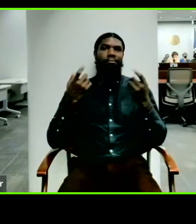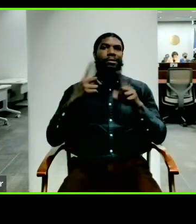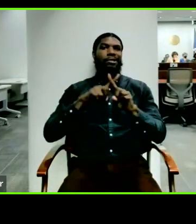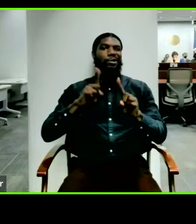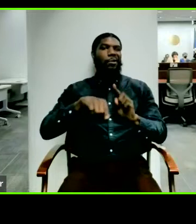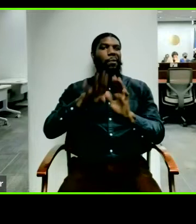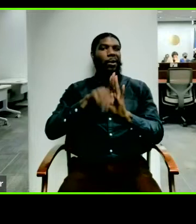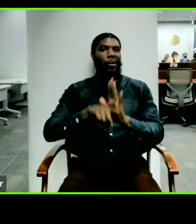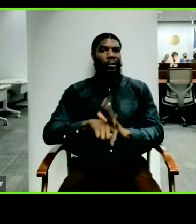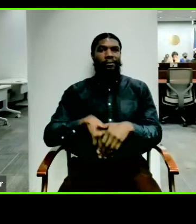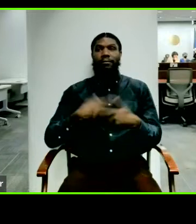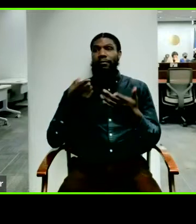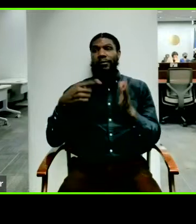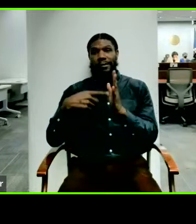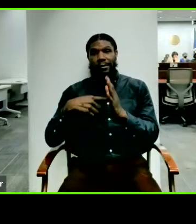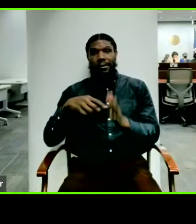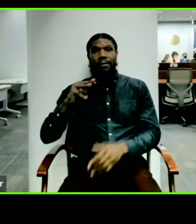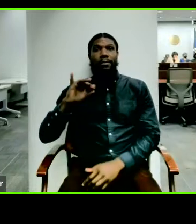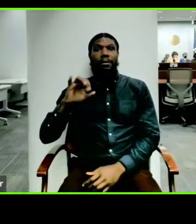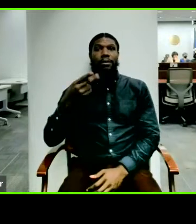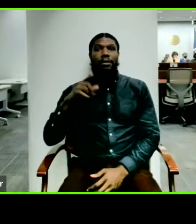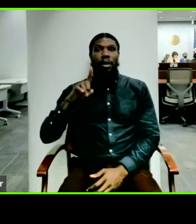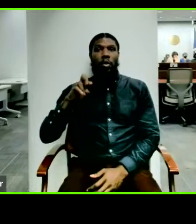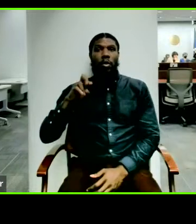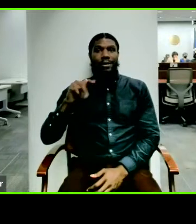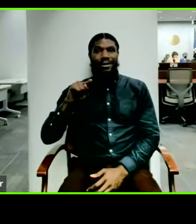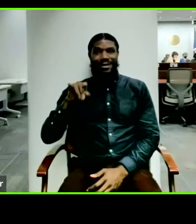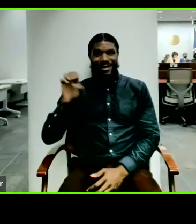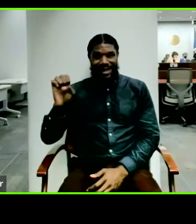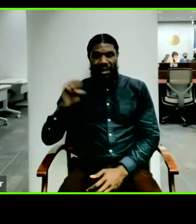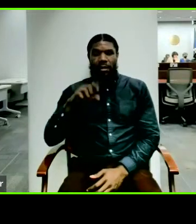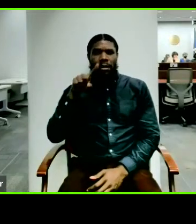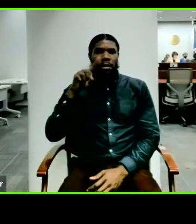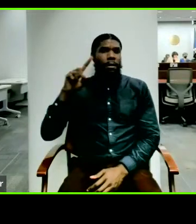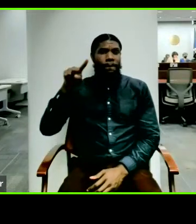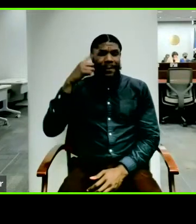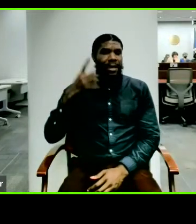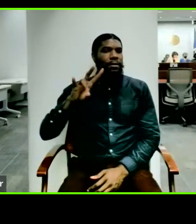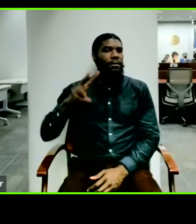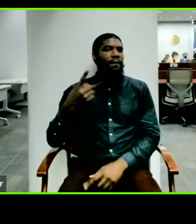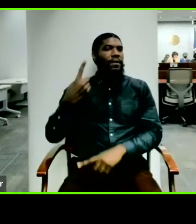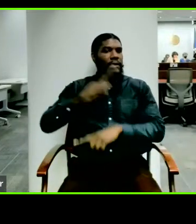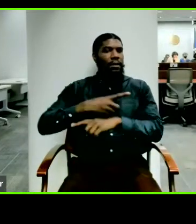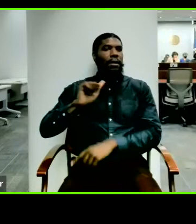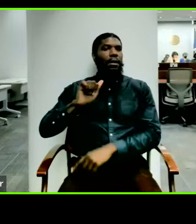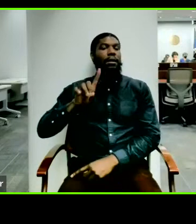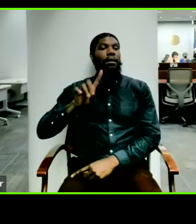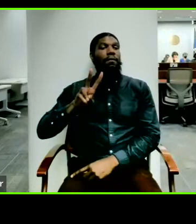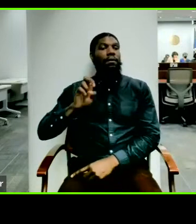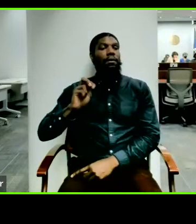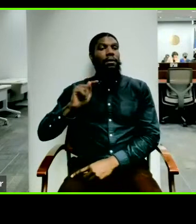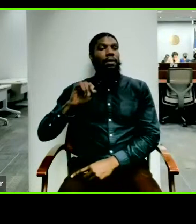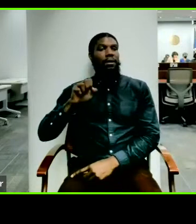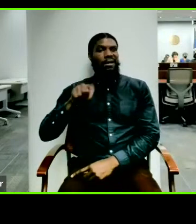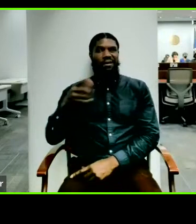Individuals like Mitch Delbeste, Black 7th day Adventist denied religious accommodation